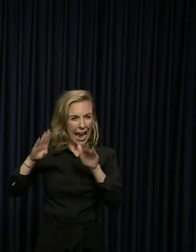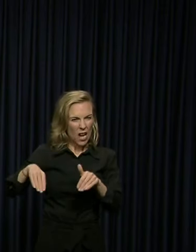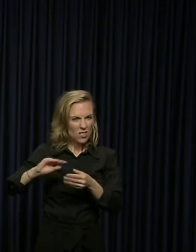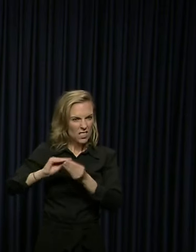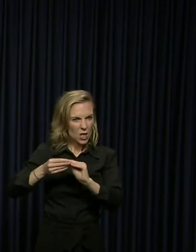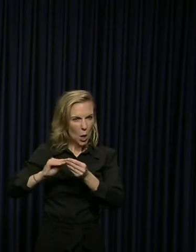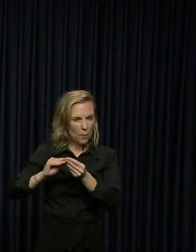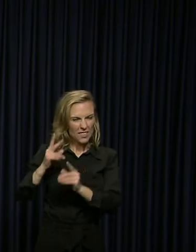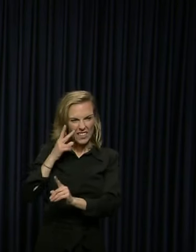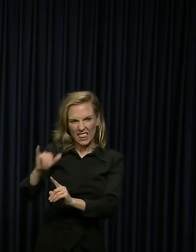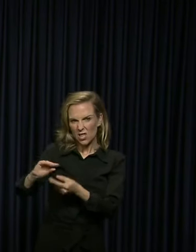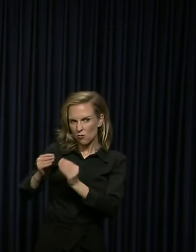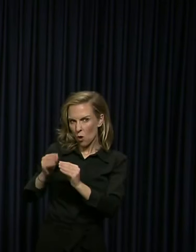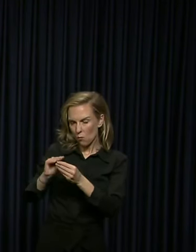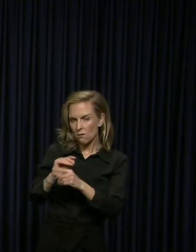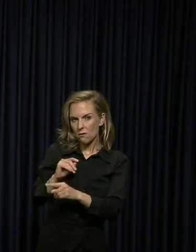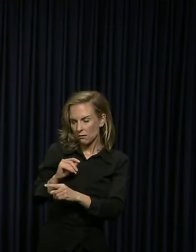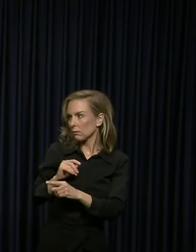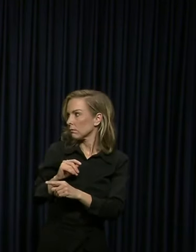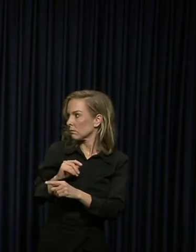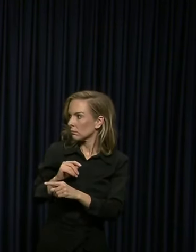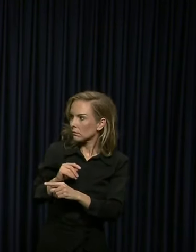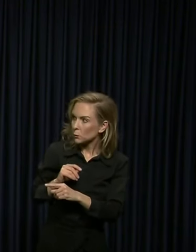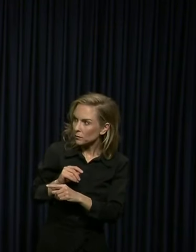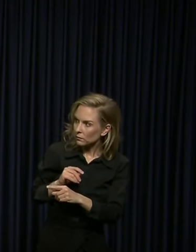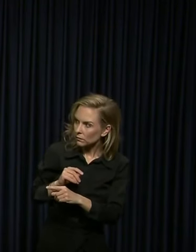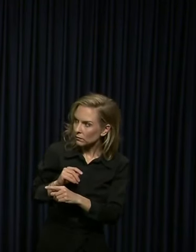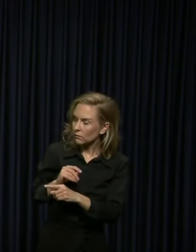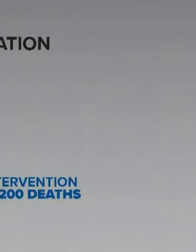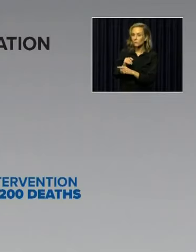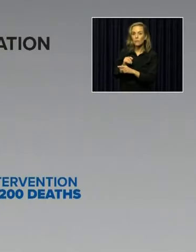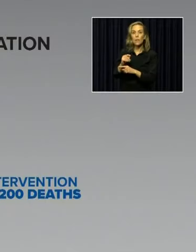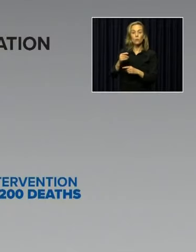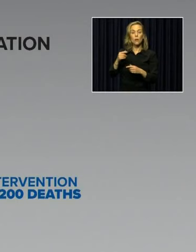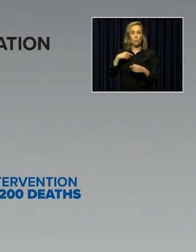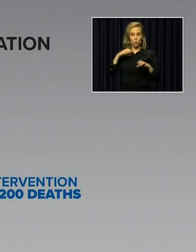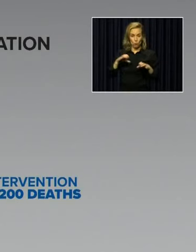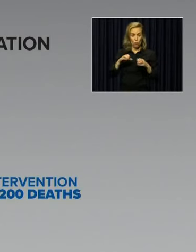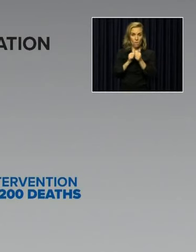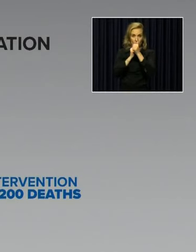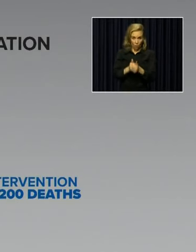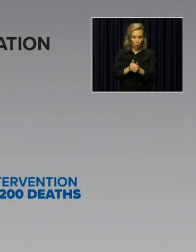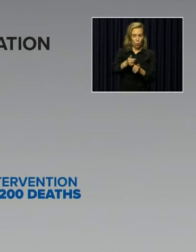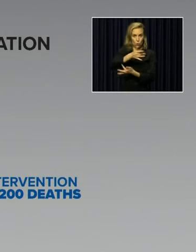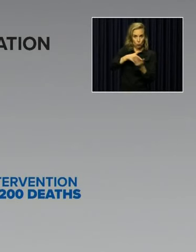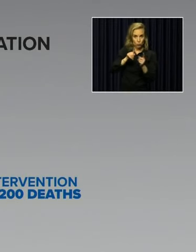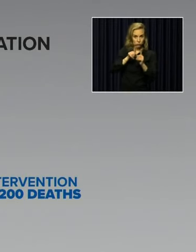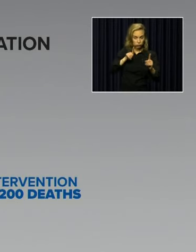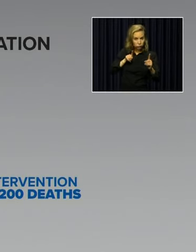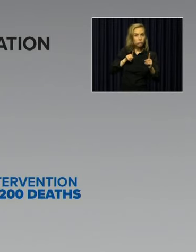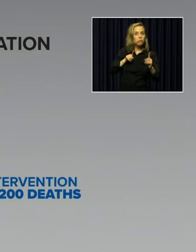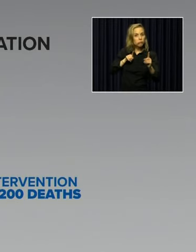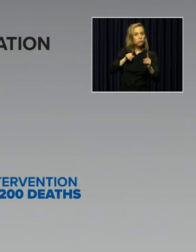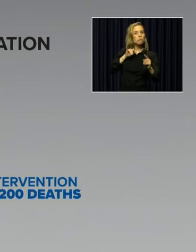THAT'S OUT THERE THAT A LOT OF PEOPLE THINK IS A GOOD